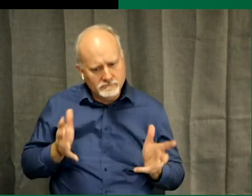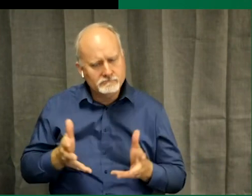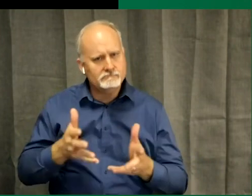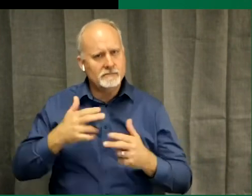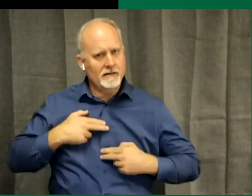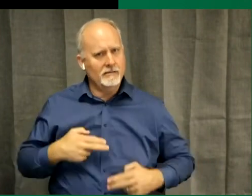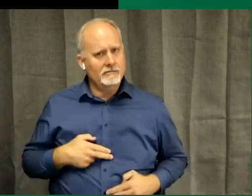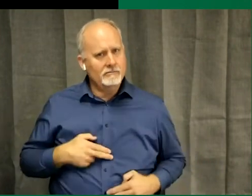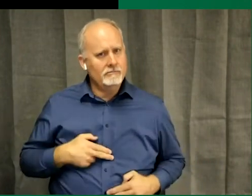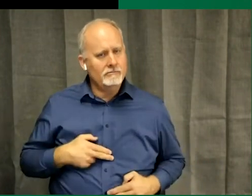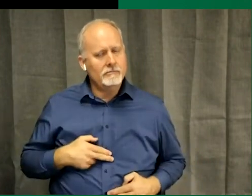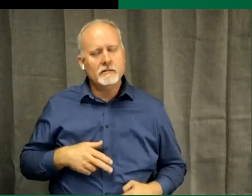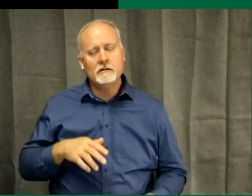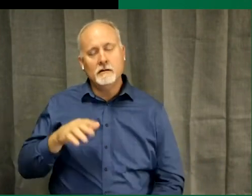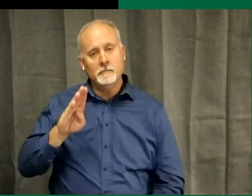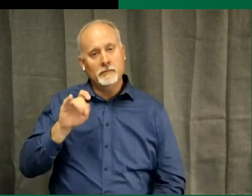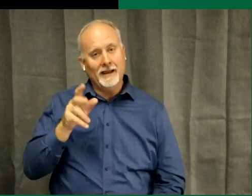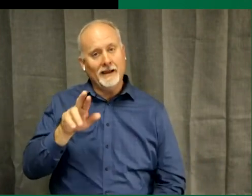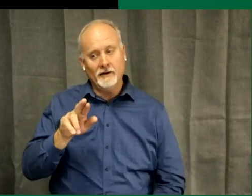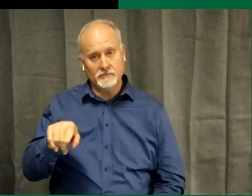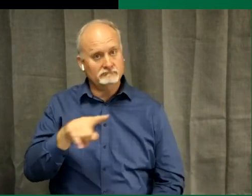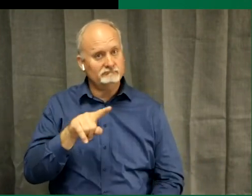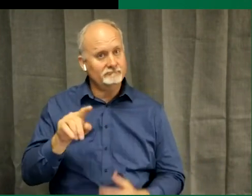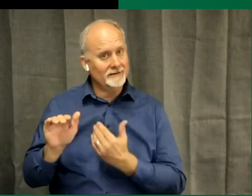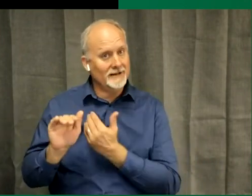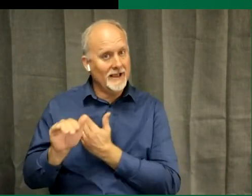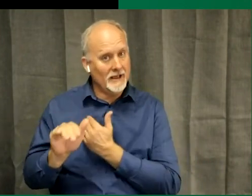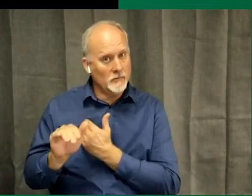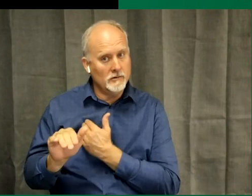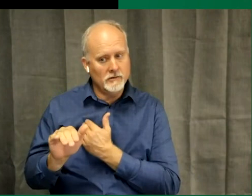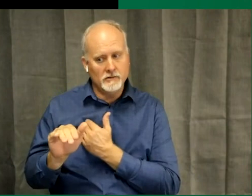blazers continue to hold themselves accountable to the highest degree and we represent and support